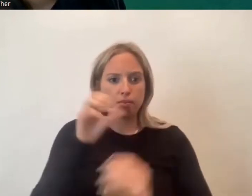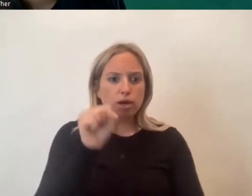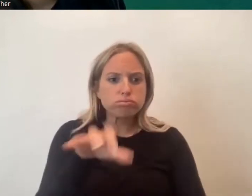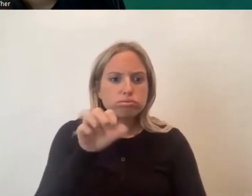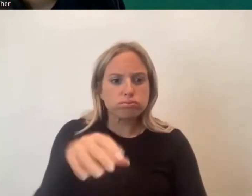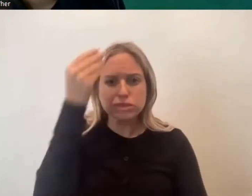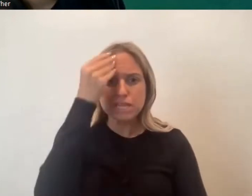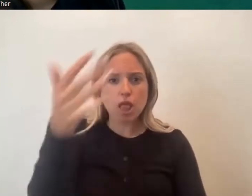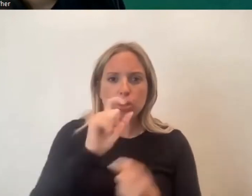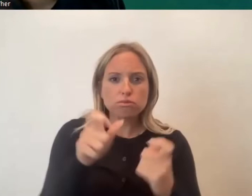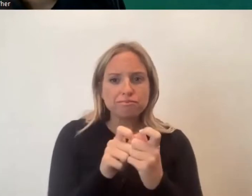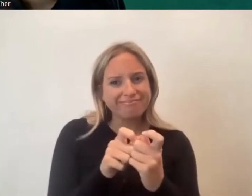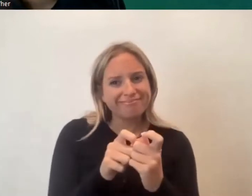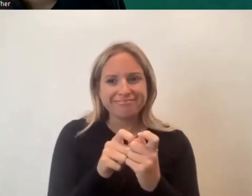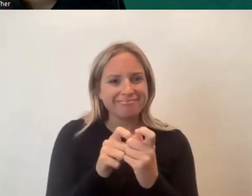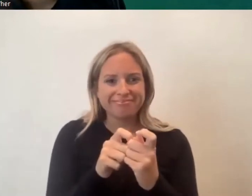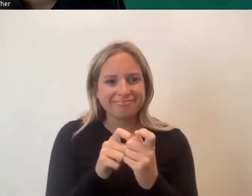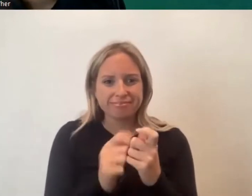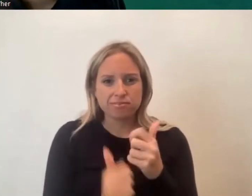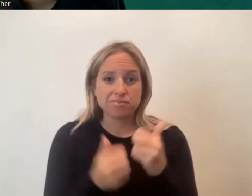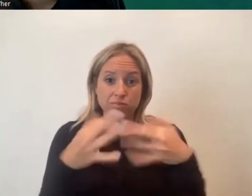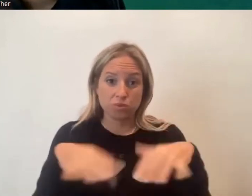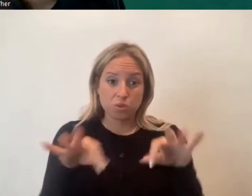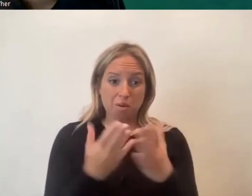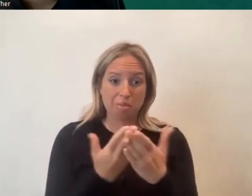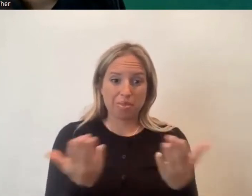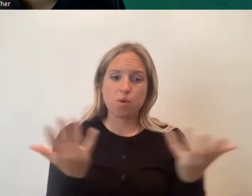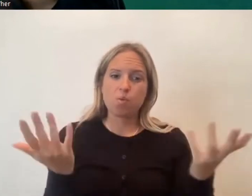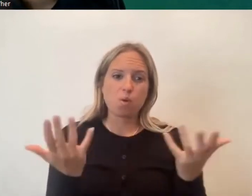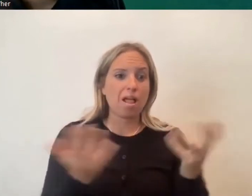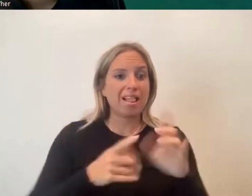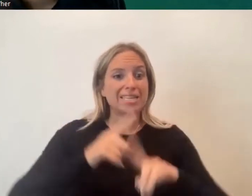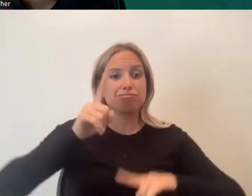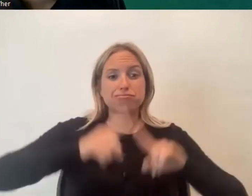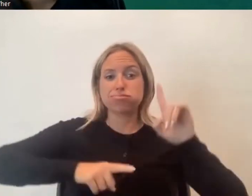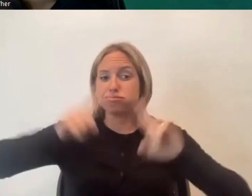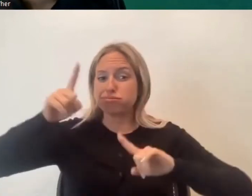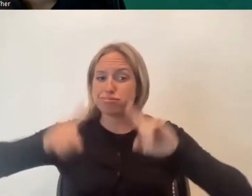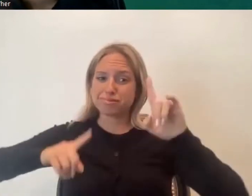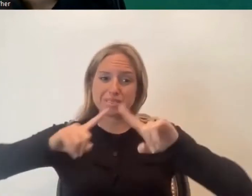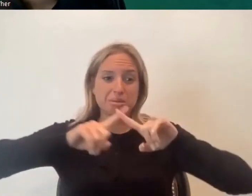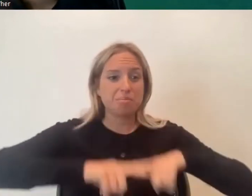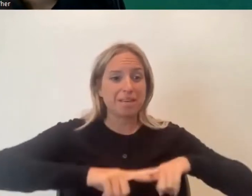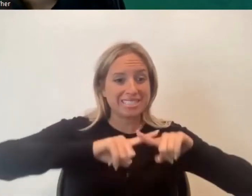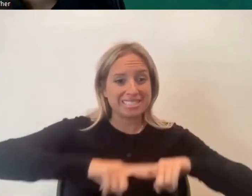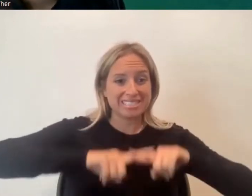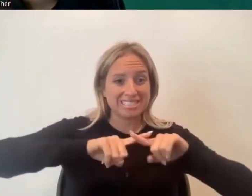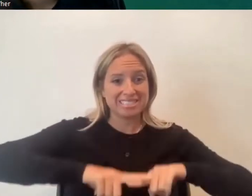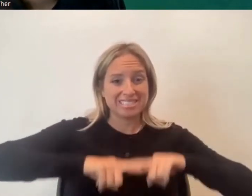I guess the most important thing is there are a lot of variables and it depends on a